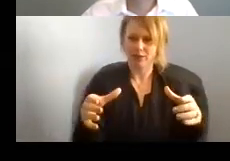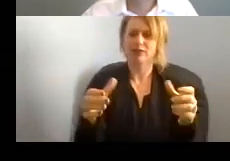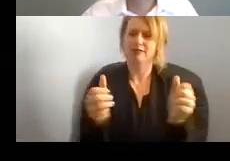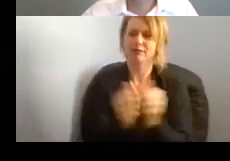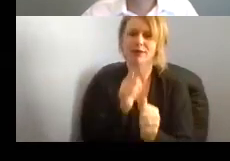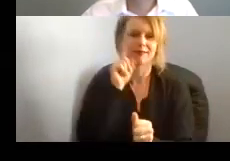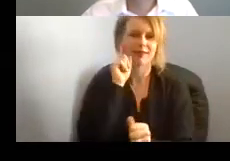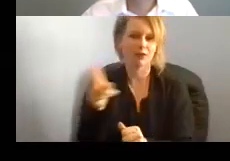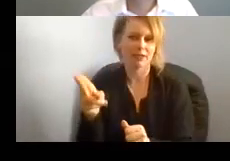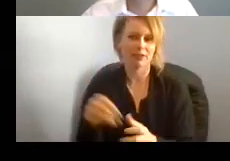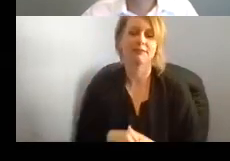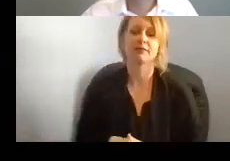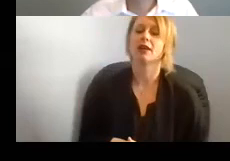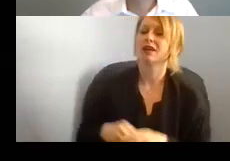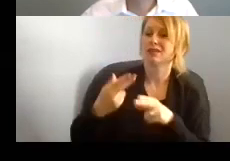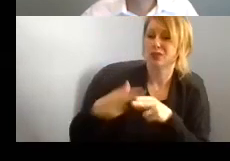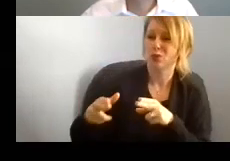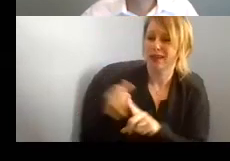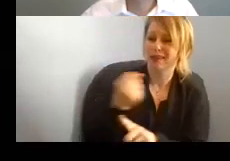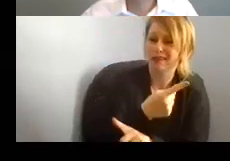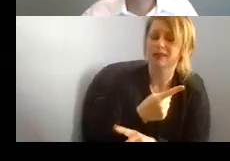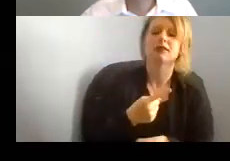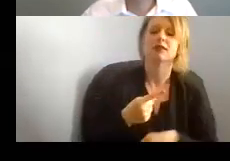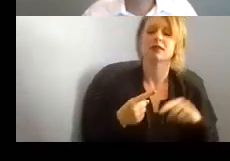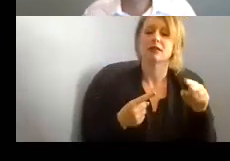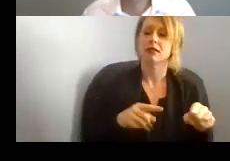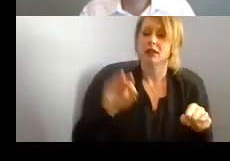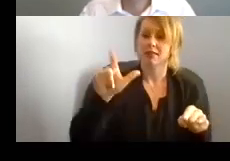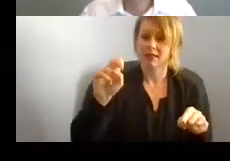Just a quick note. I’m going to put the link to our